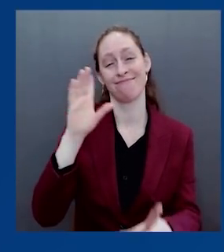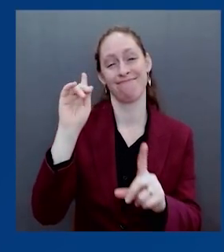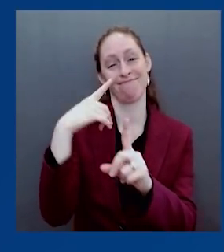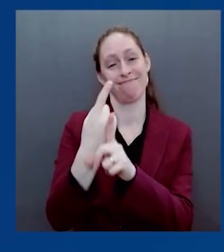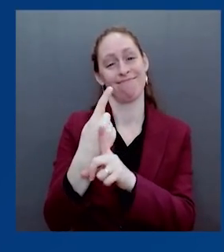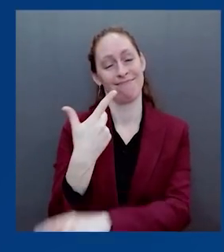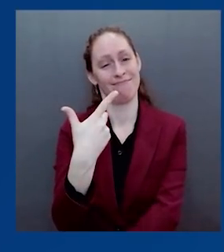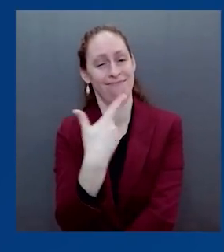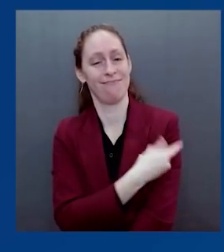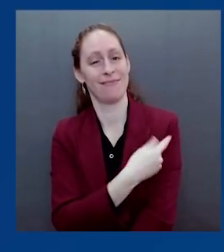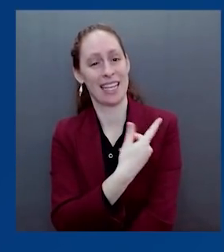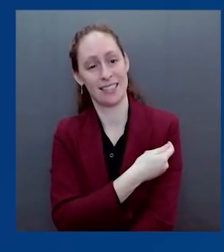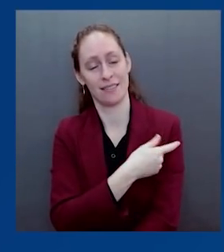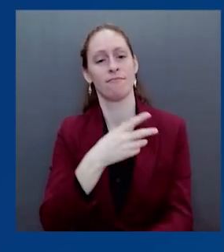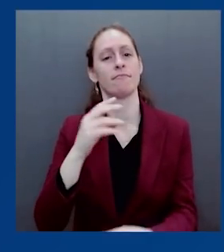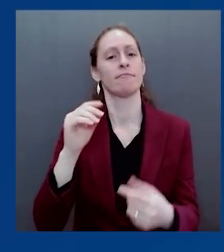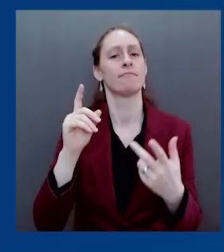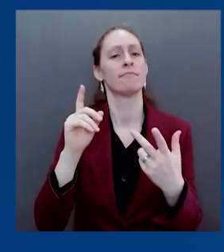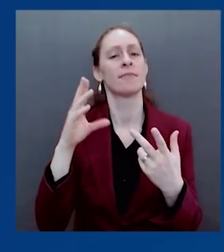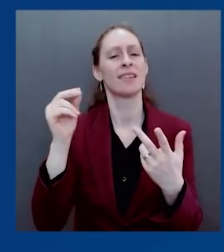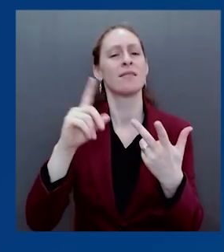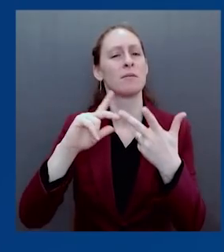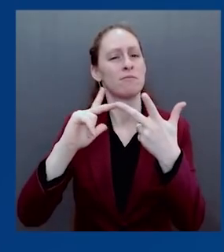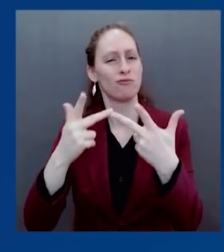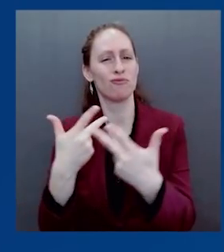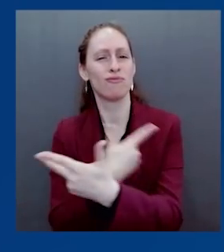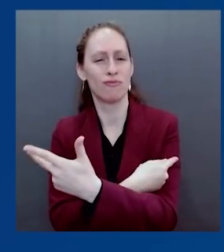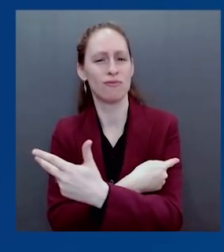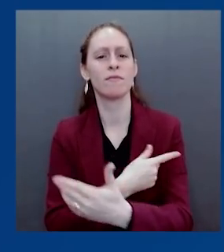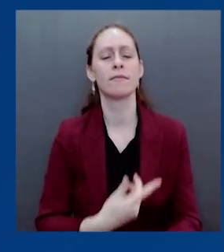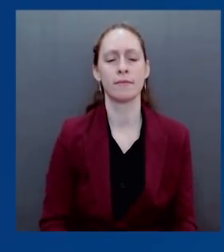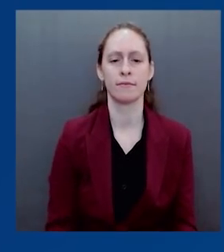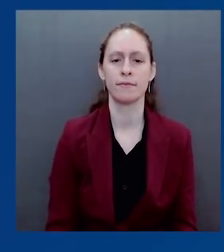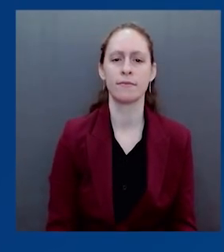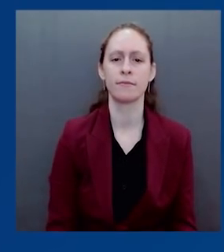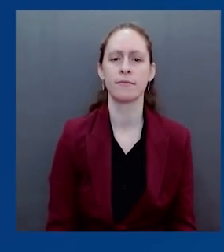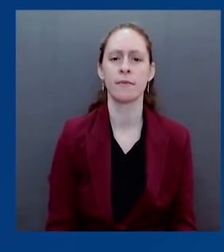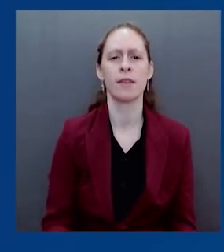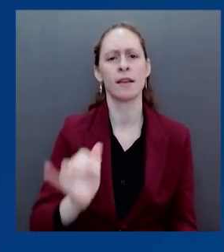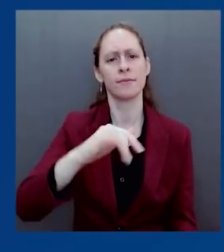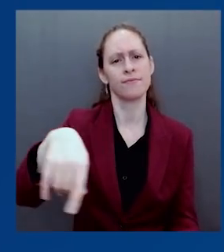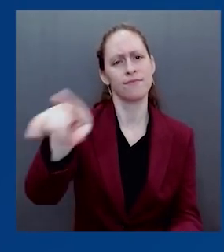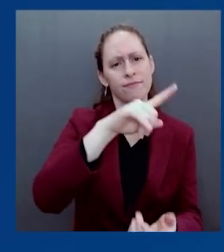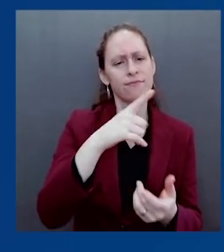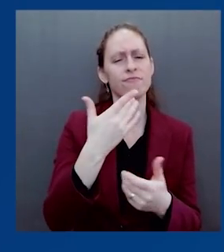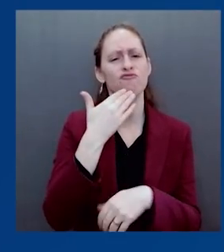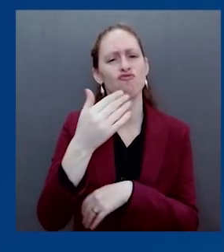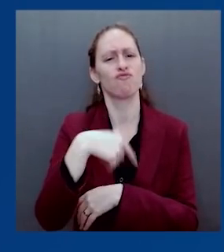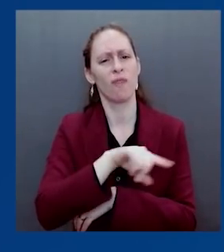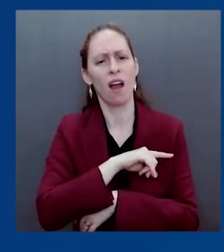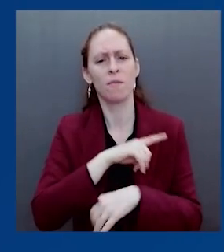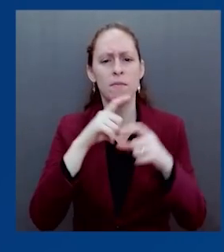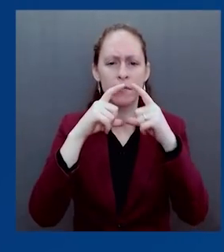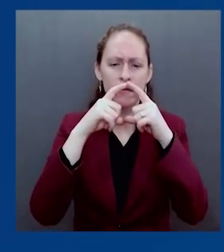wearing a mask in public indoor settings in areas of high transmission -- and, currently, that's over 99 percent of our counties;